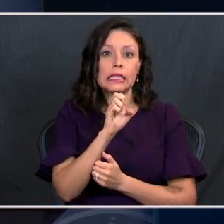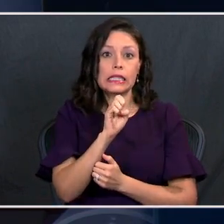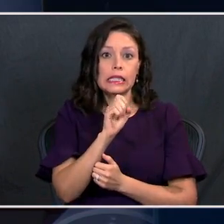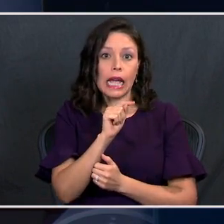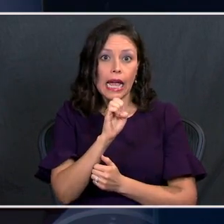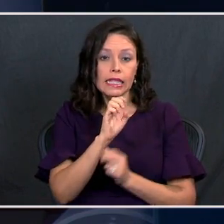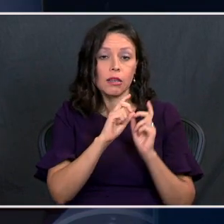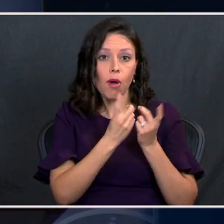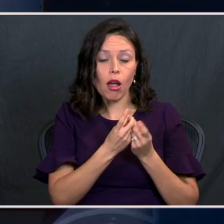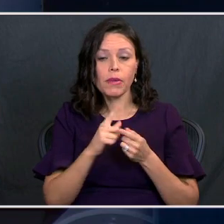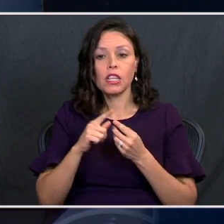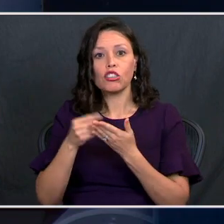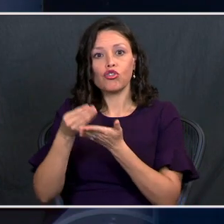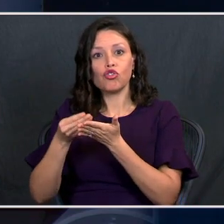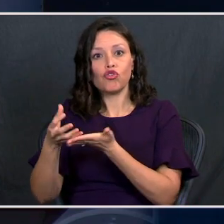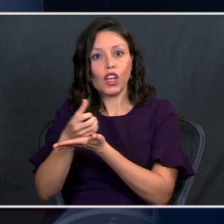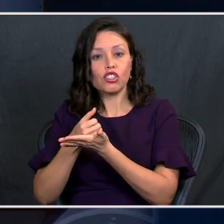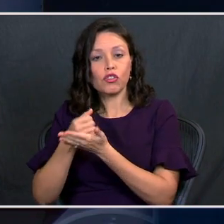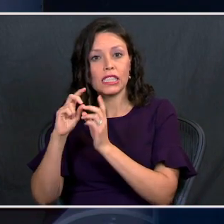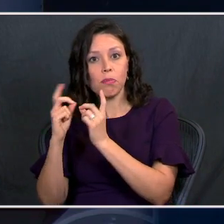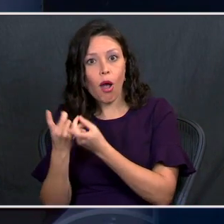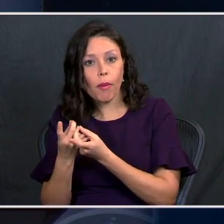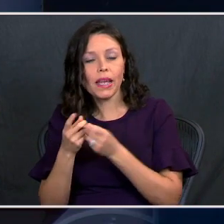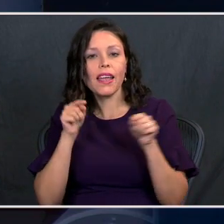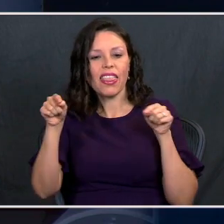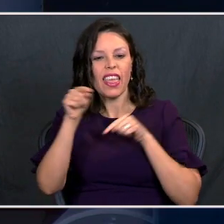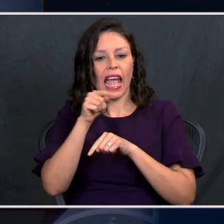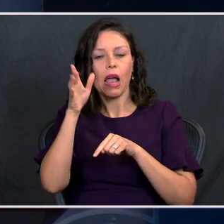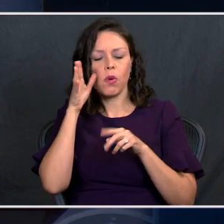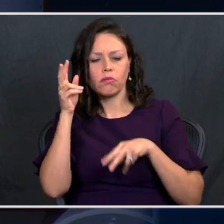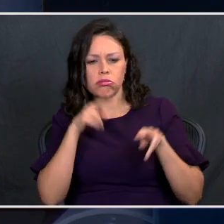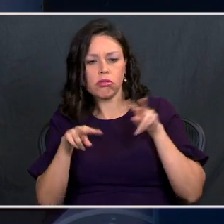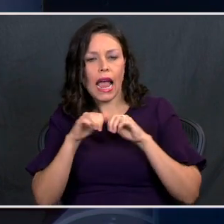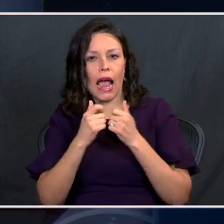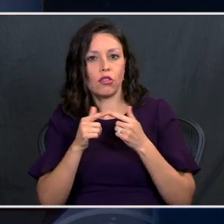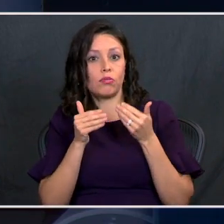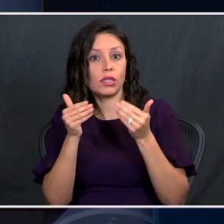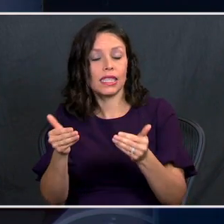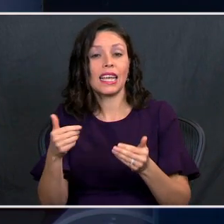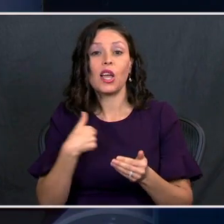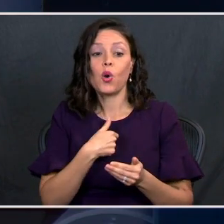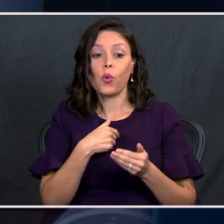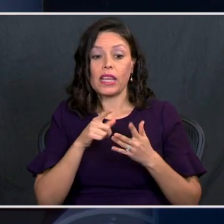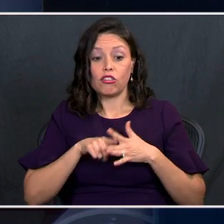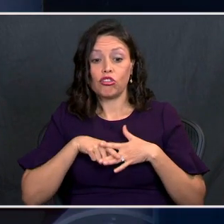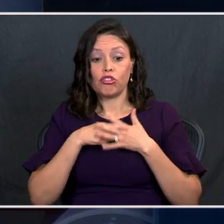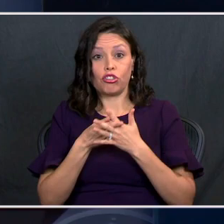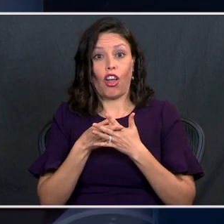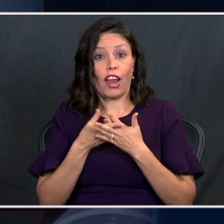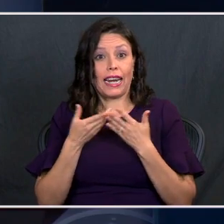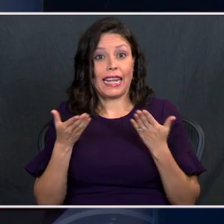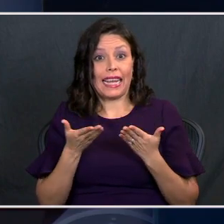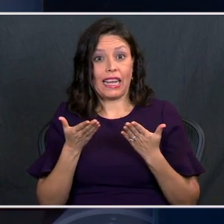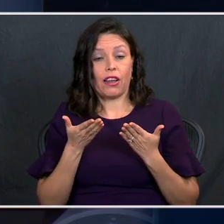a number of others, who will review how we move forward. We're starting from an approach of patience